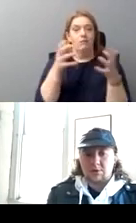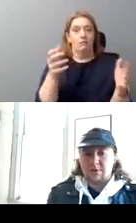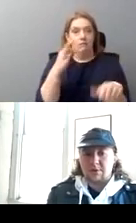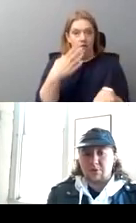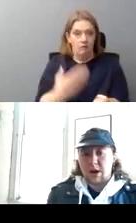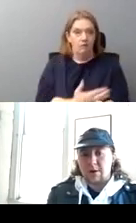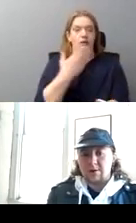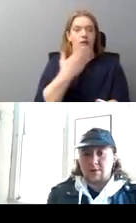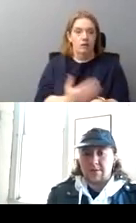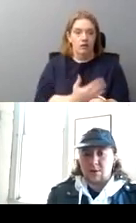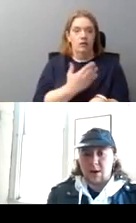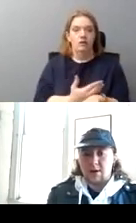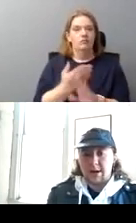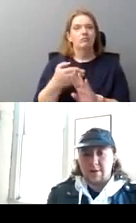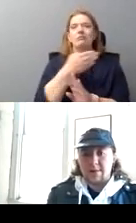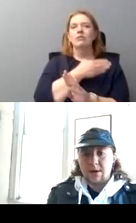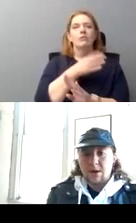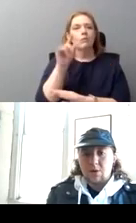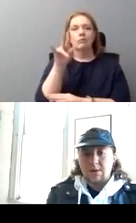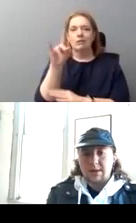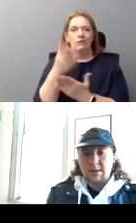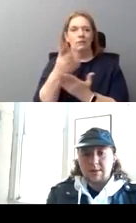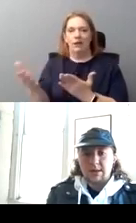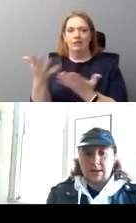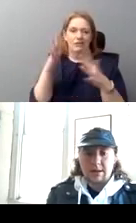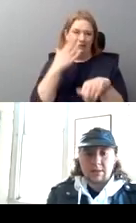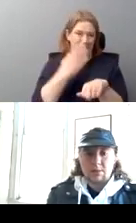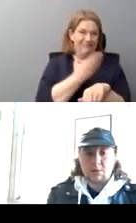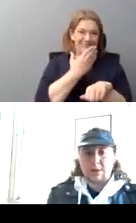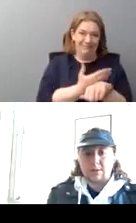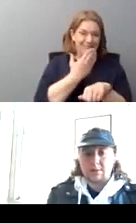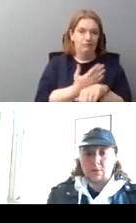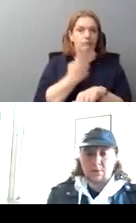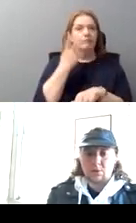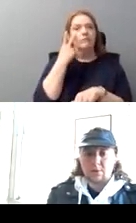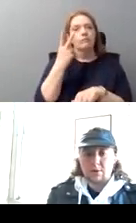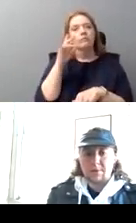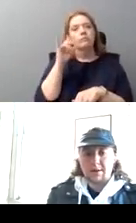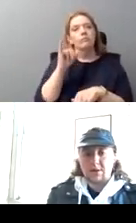shifts prior to David acquiring it. We see this in the indexable traces of doors and windows patched